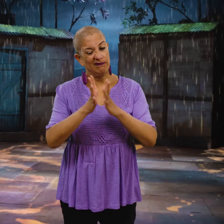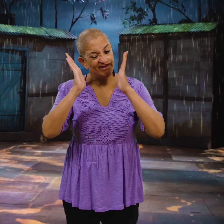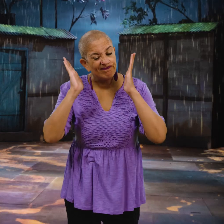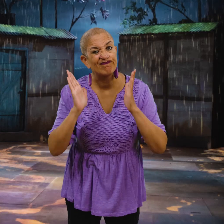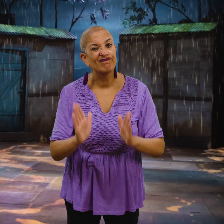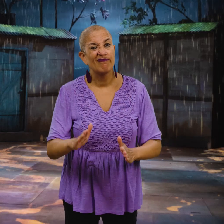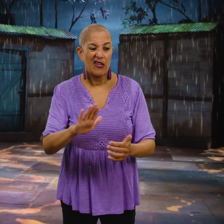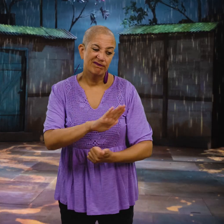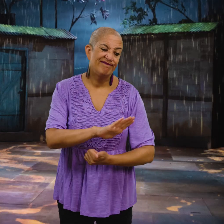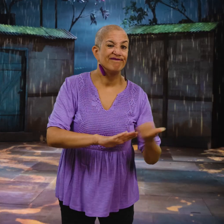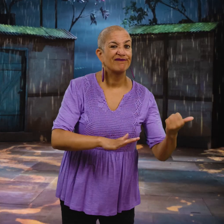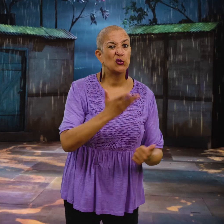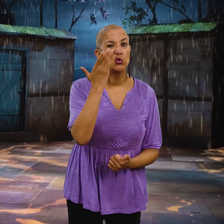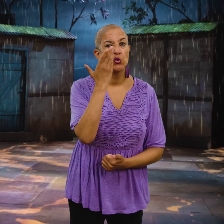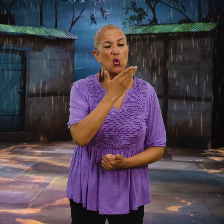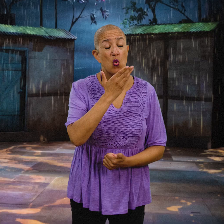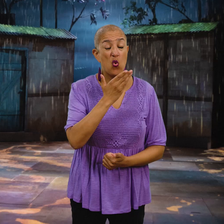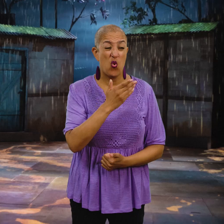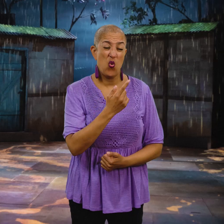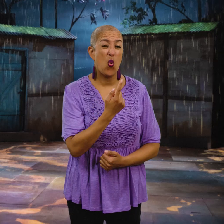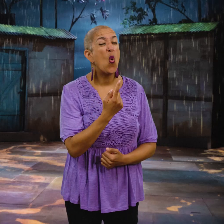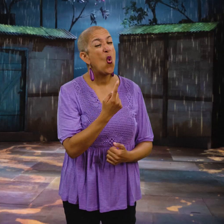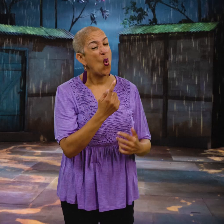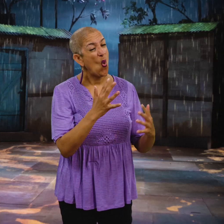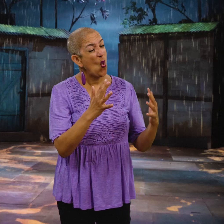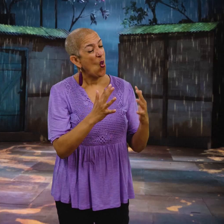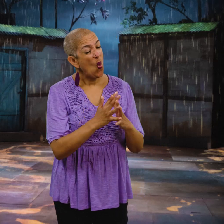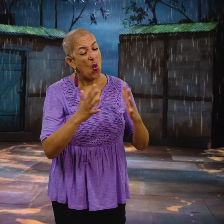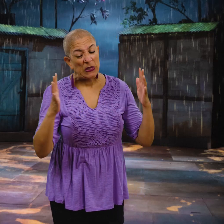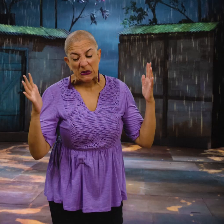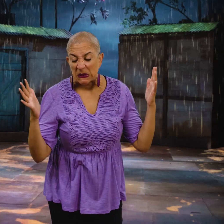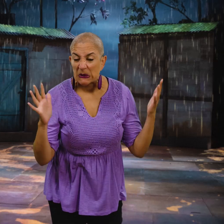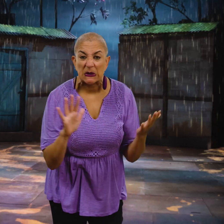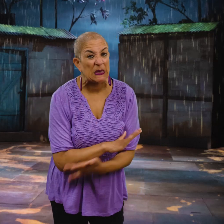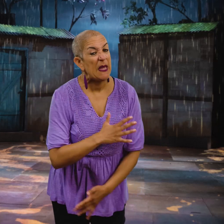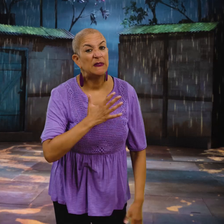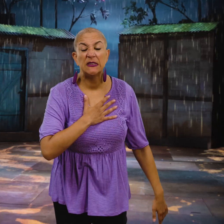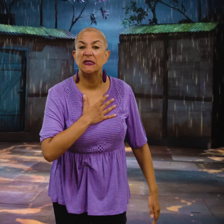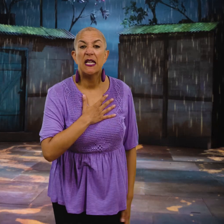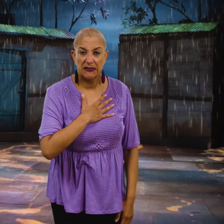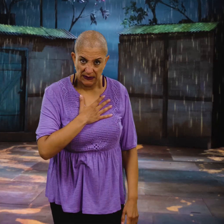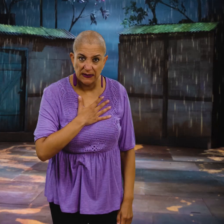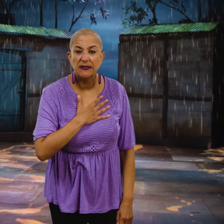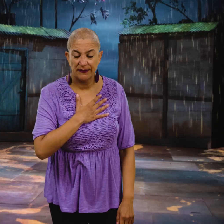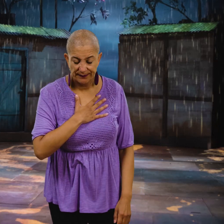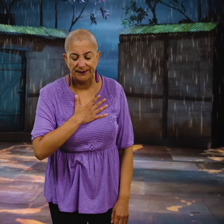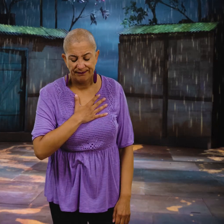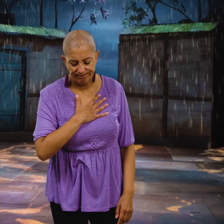William is forced to leave school devastating him.